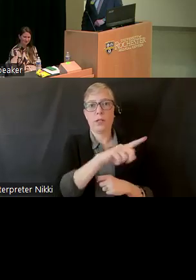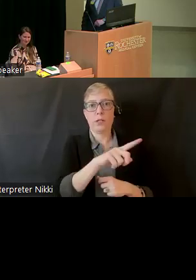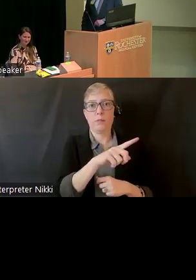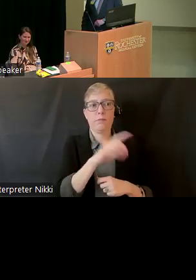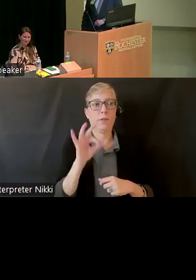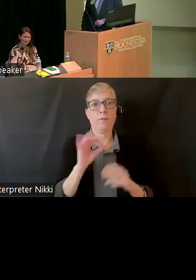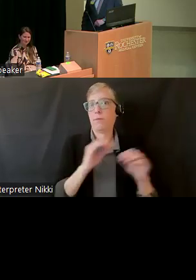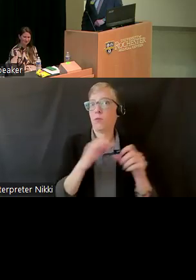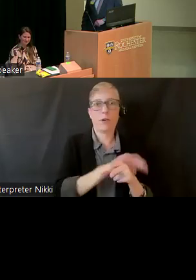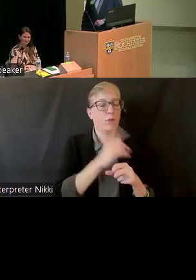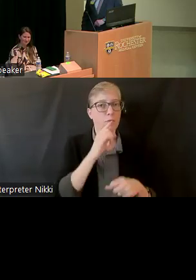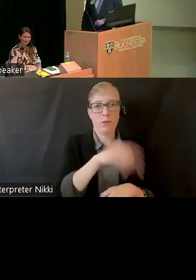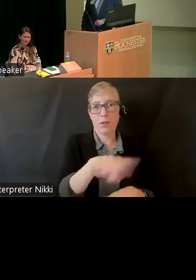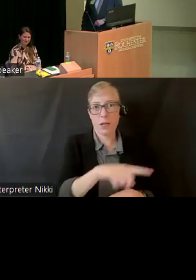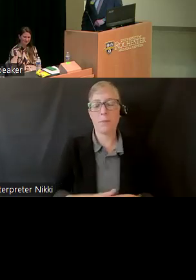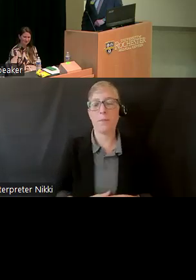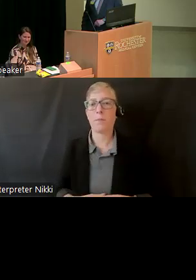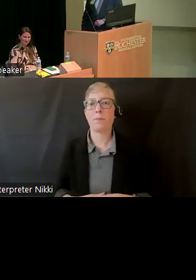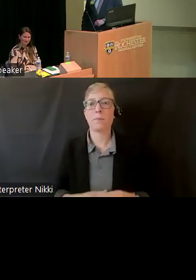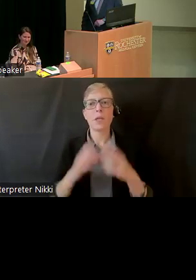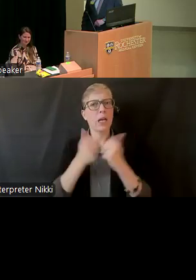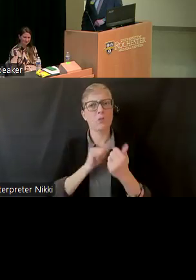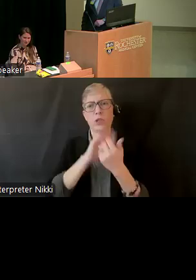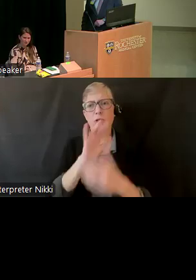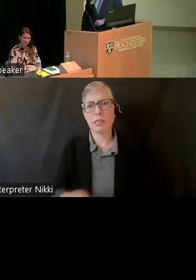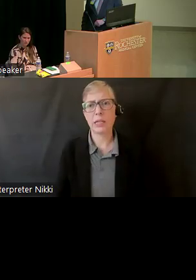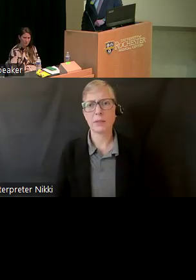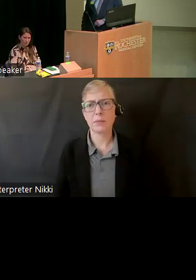how do we address these disparities um that those who may be most burned